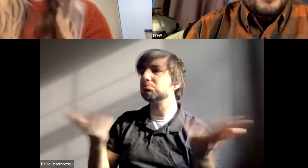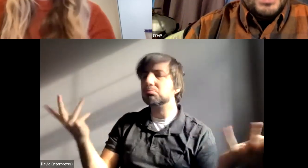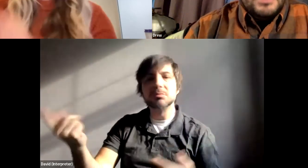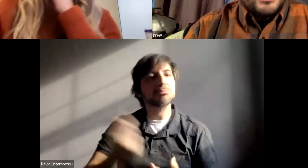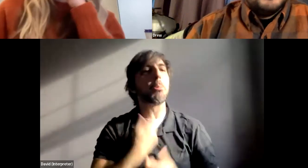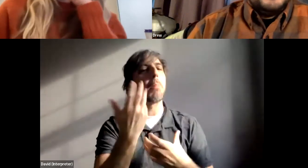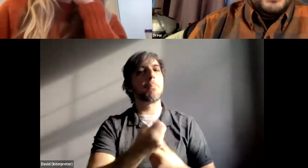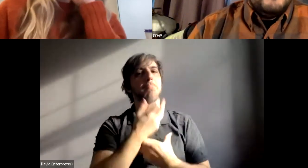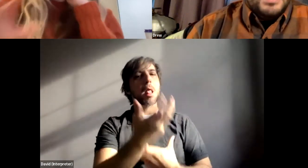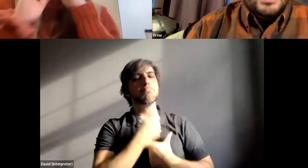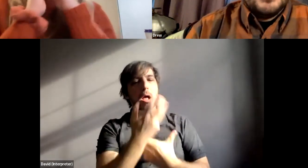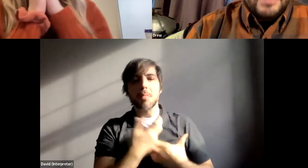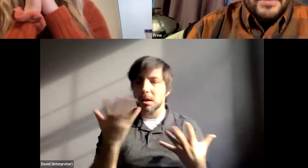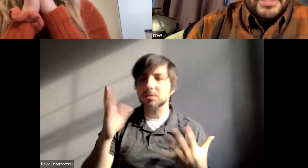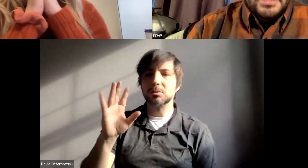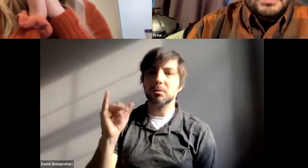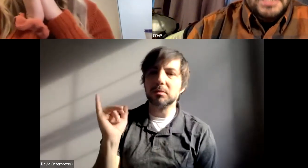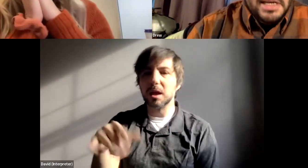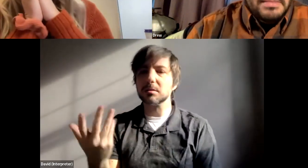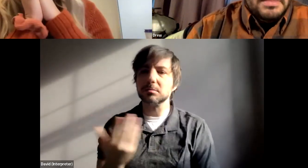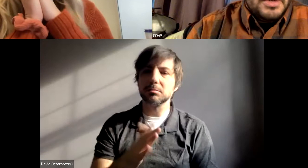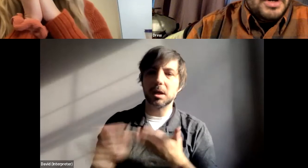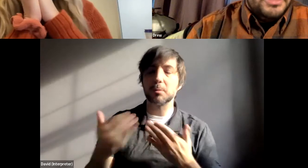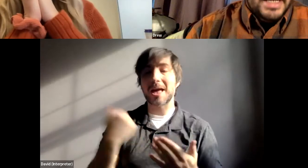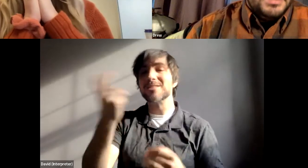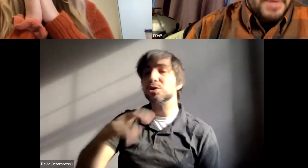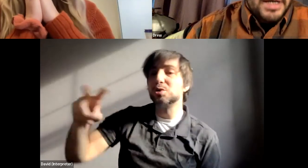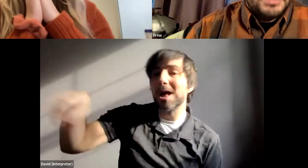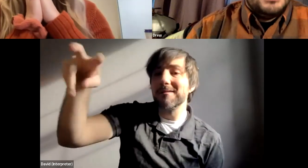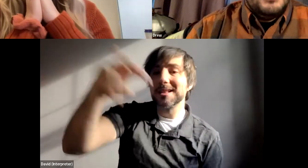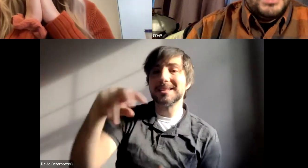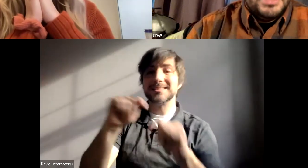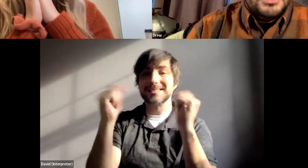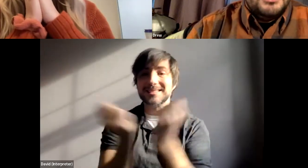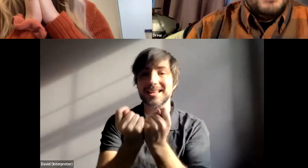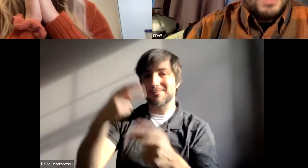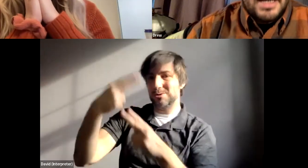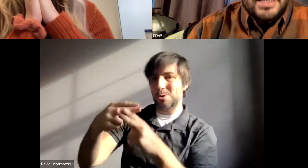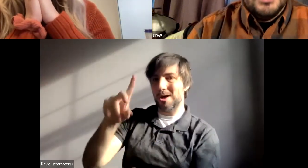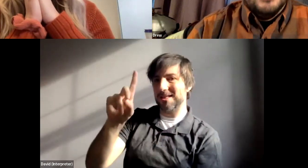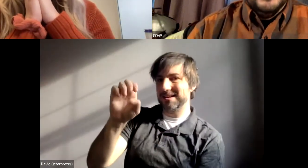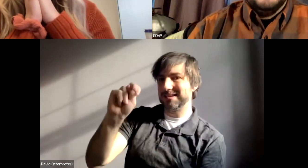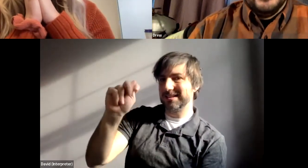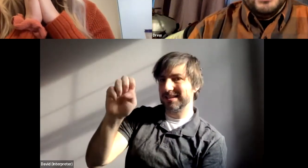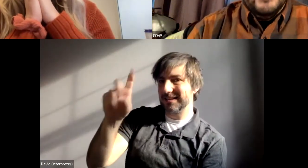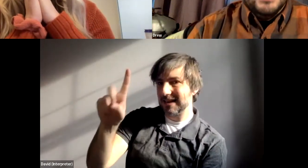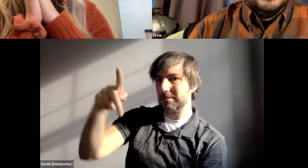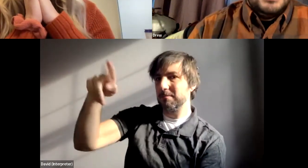and we have a traveling team called the dented pucks that we send to pond hockey tournaments, charity events, things